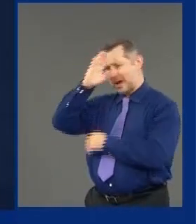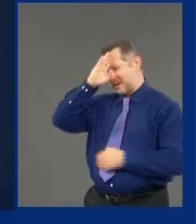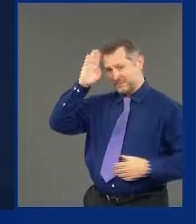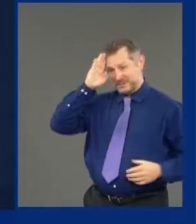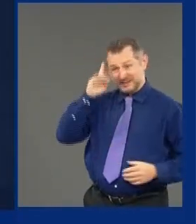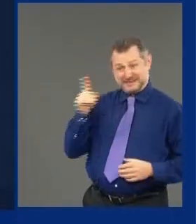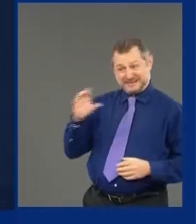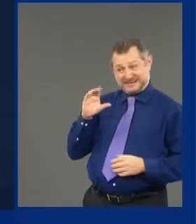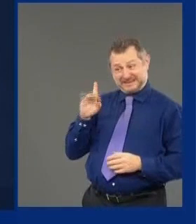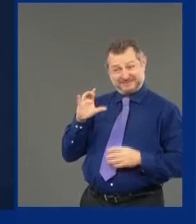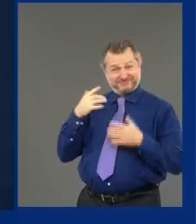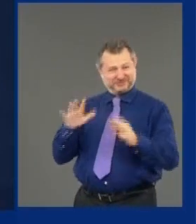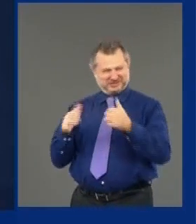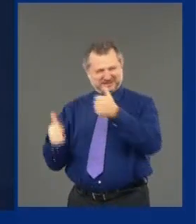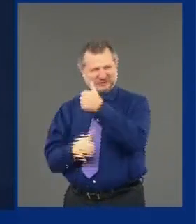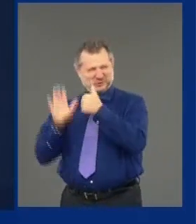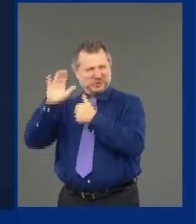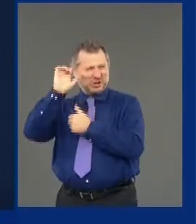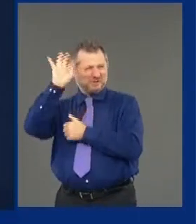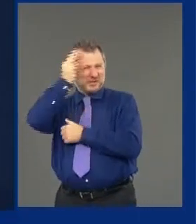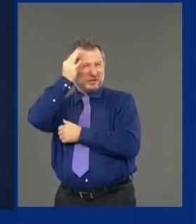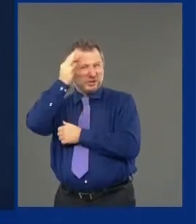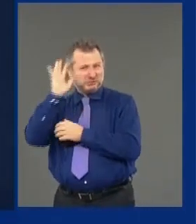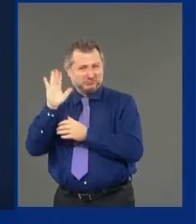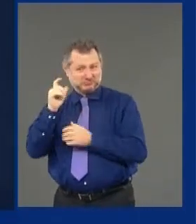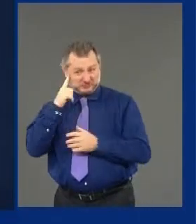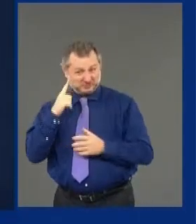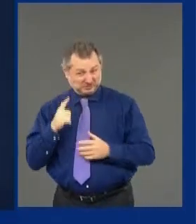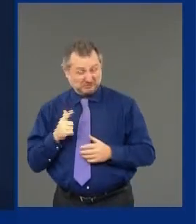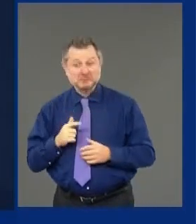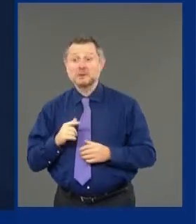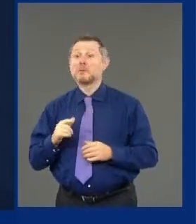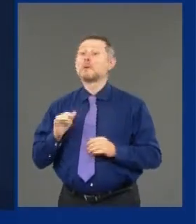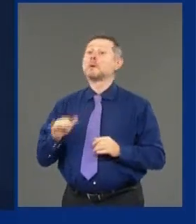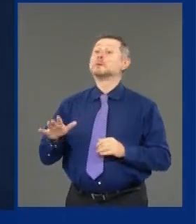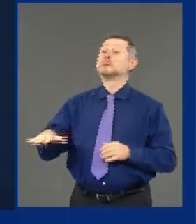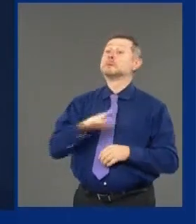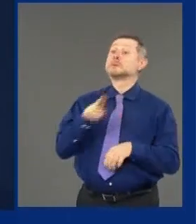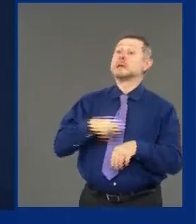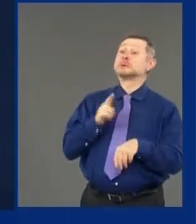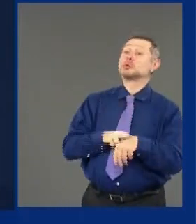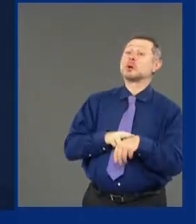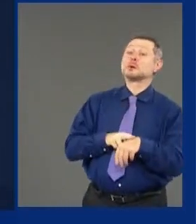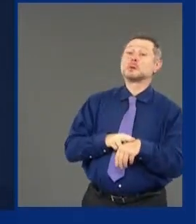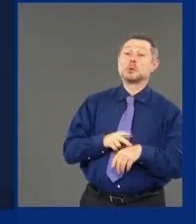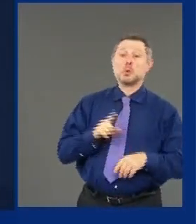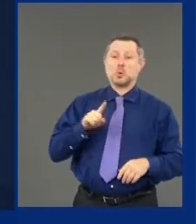WHEN THEY FIRST PROJECTED THIS SAID AT A MINIMUM TWO MILLION